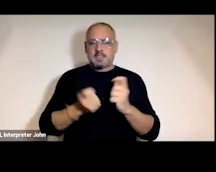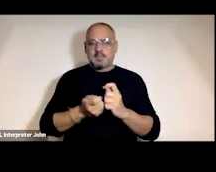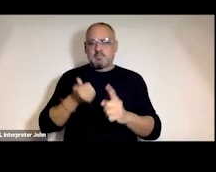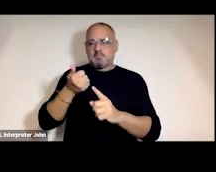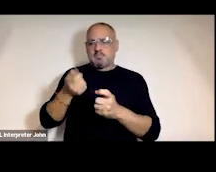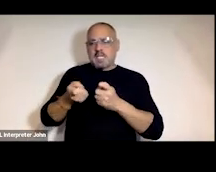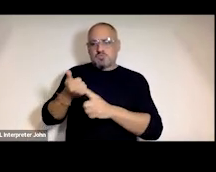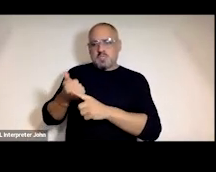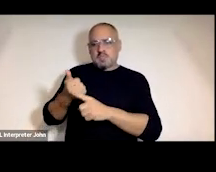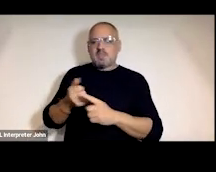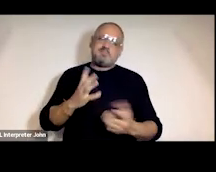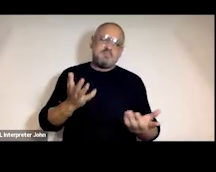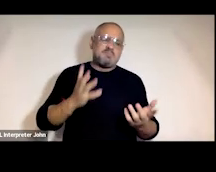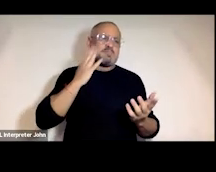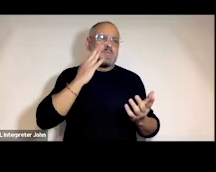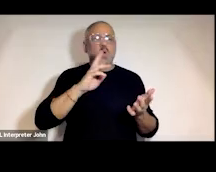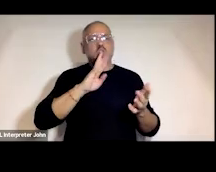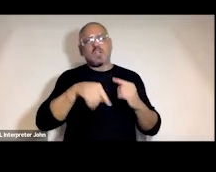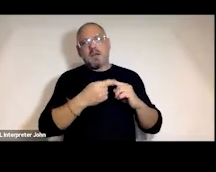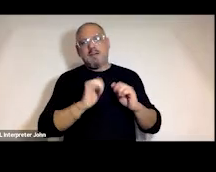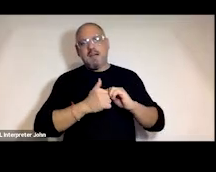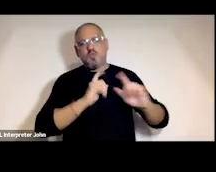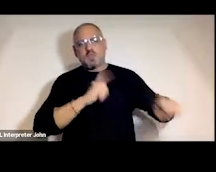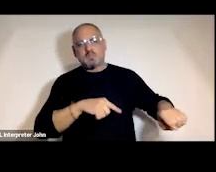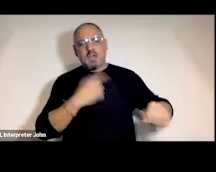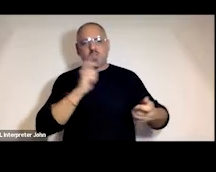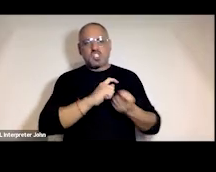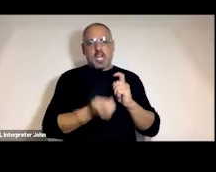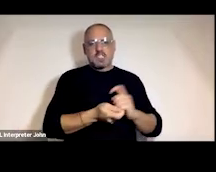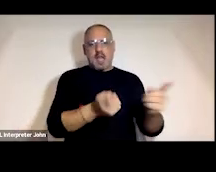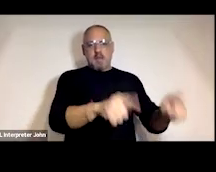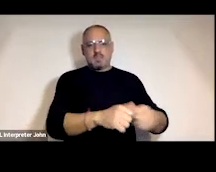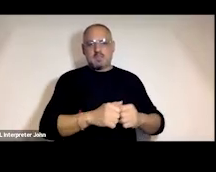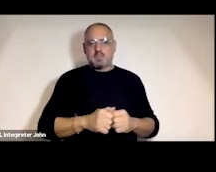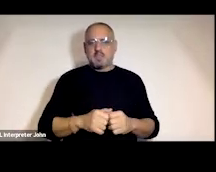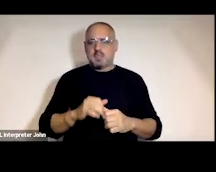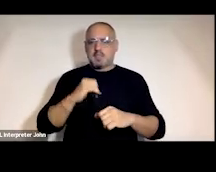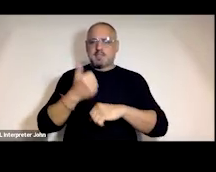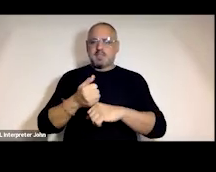talking about how their response is to change, setting realistic goals.